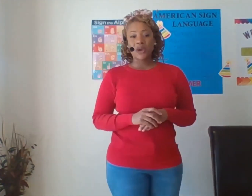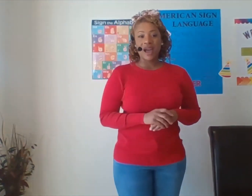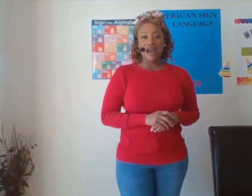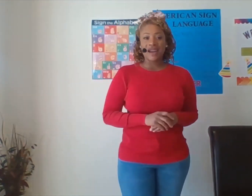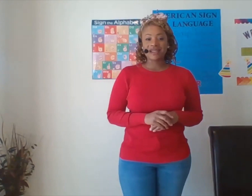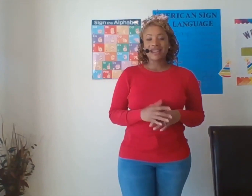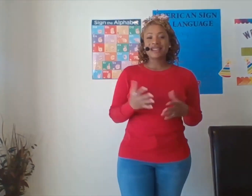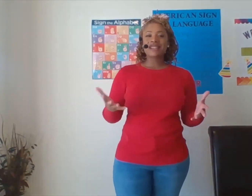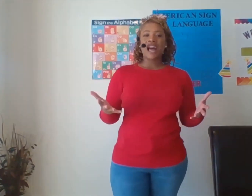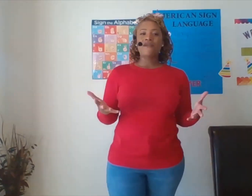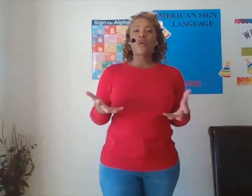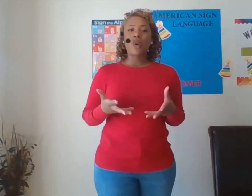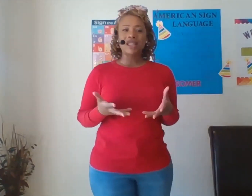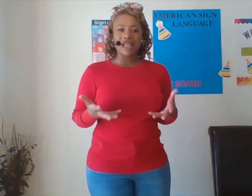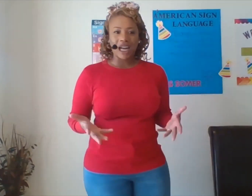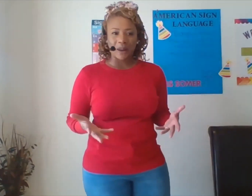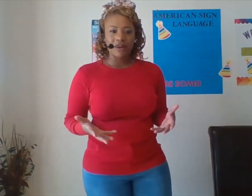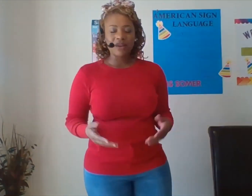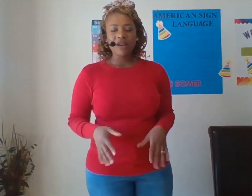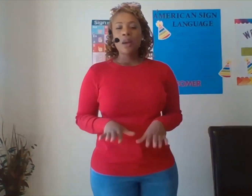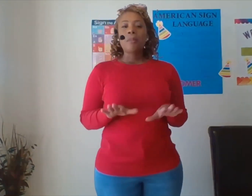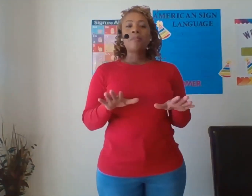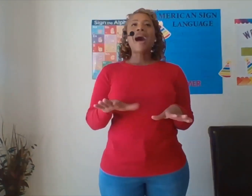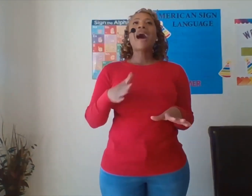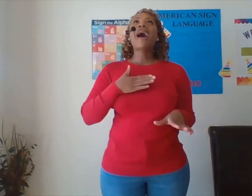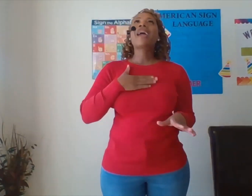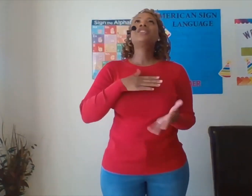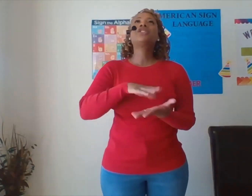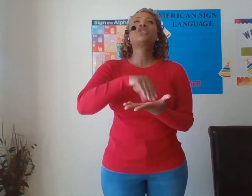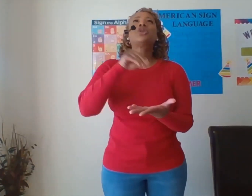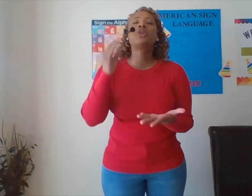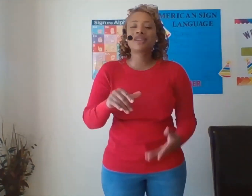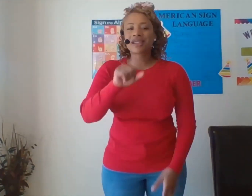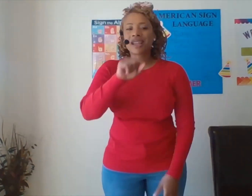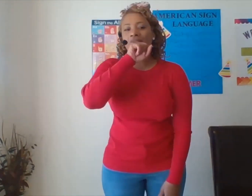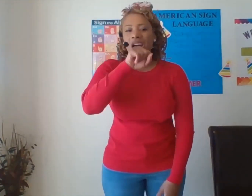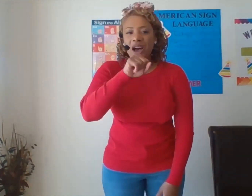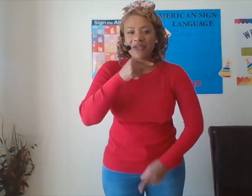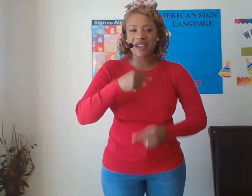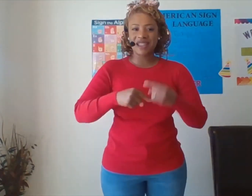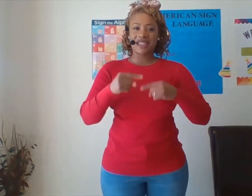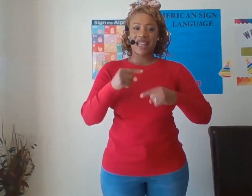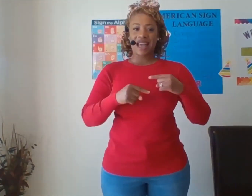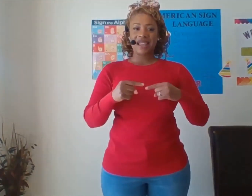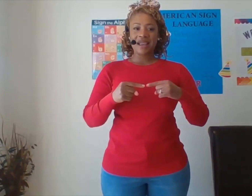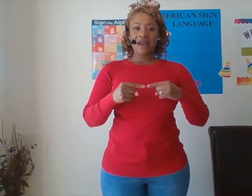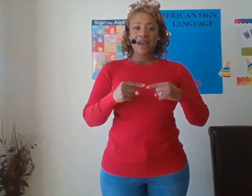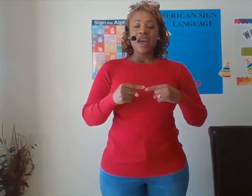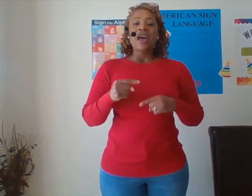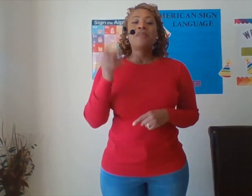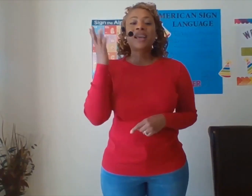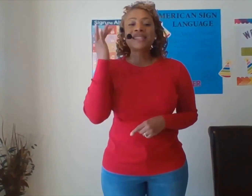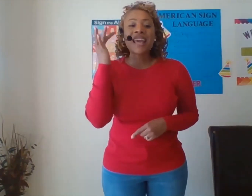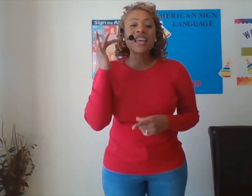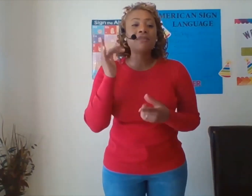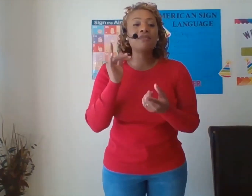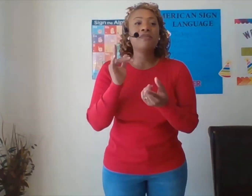guys is the sign for what's up my students love this sign because they can